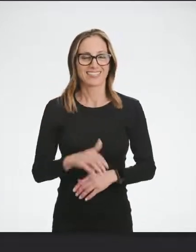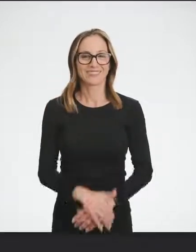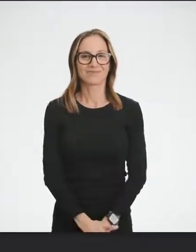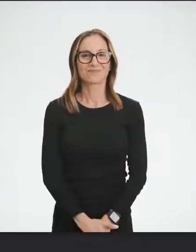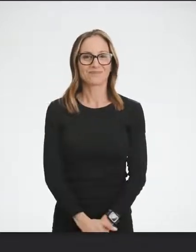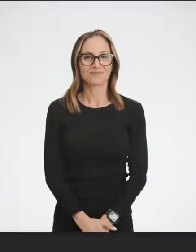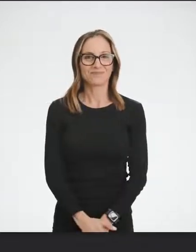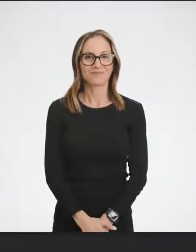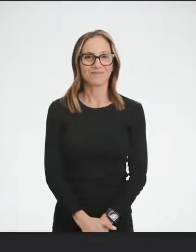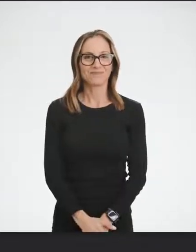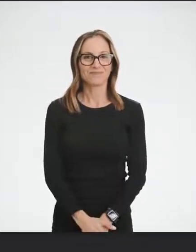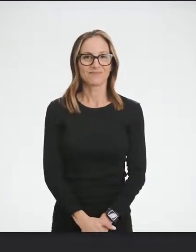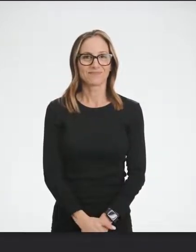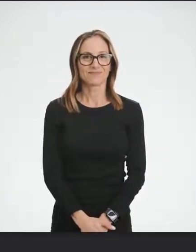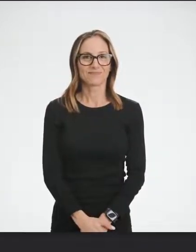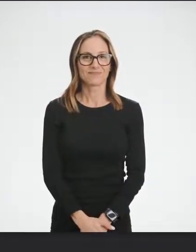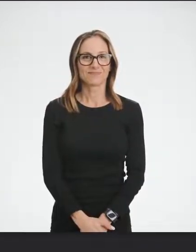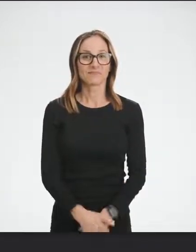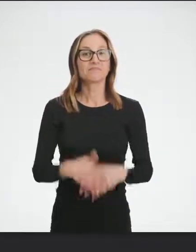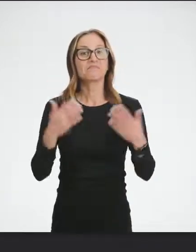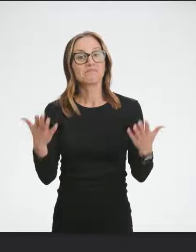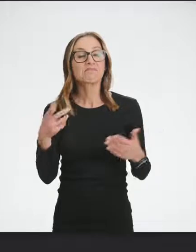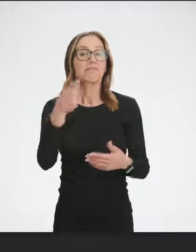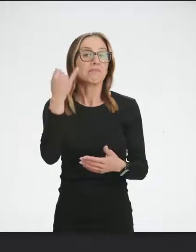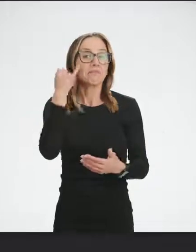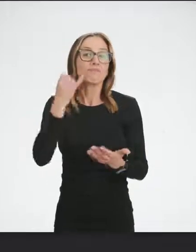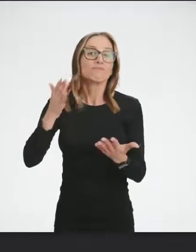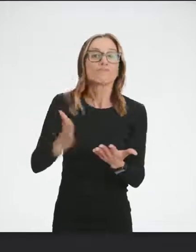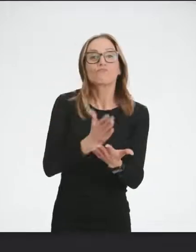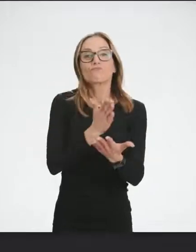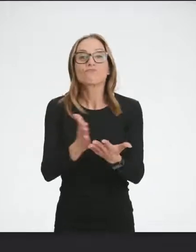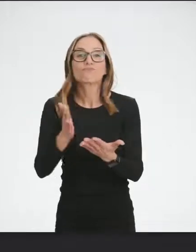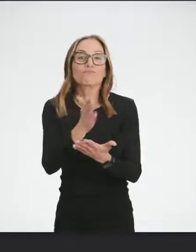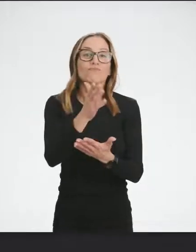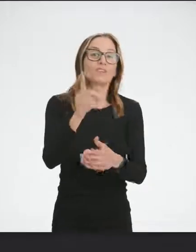Kathy Lin: Whether you're navigating to a favorite restaurant, planning that next vacation,